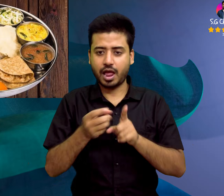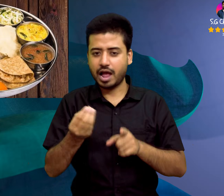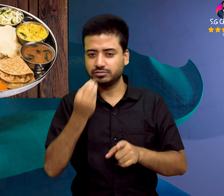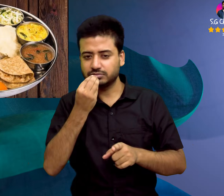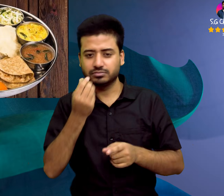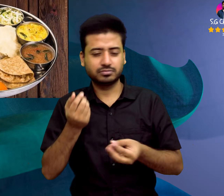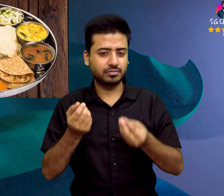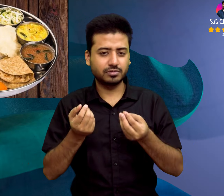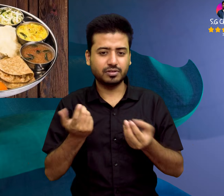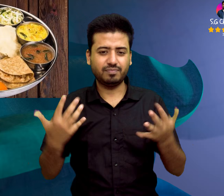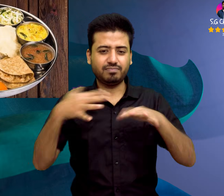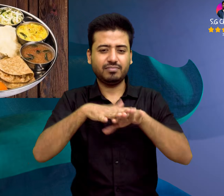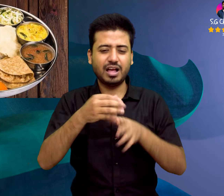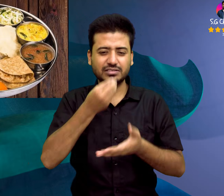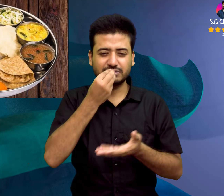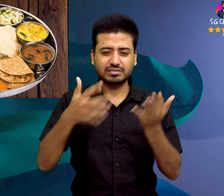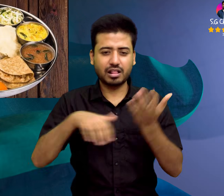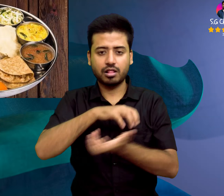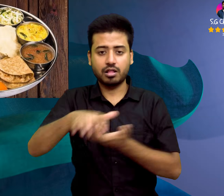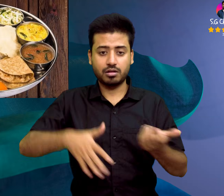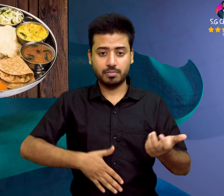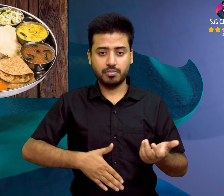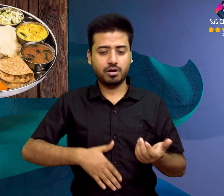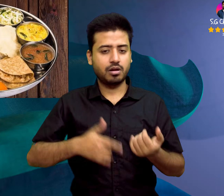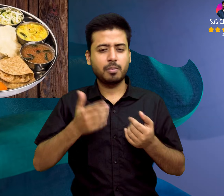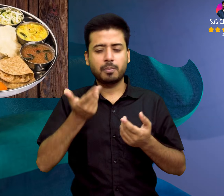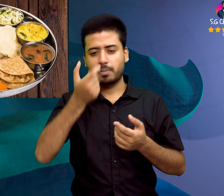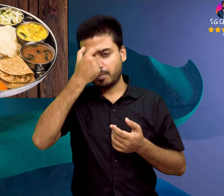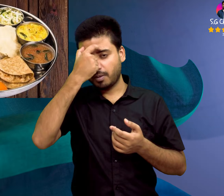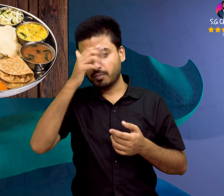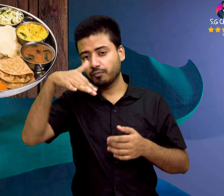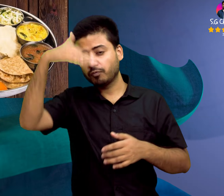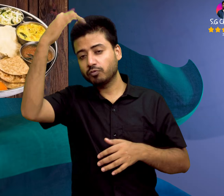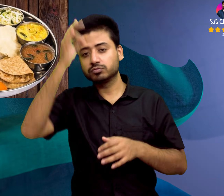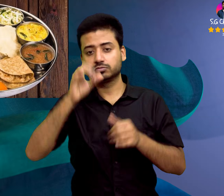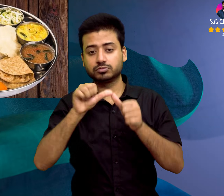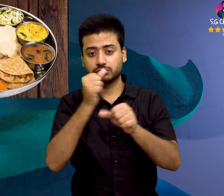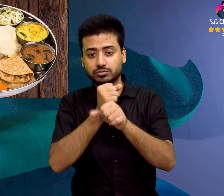steady release of glucose into the bloodstream, preventing the rapid insulin spikes associated